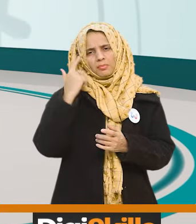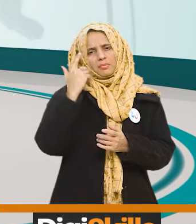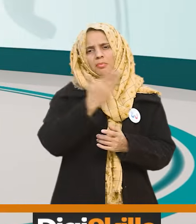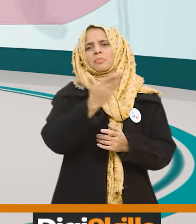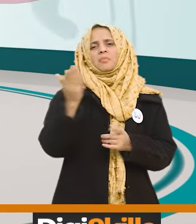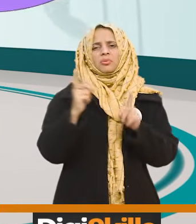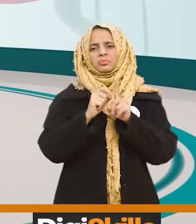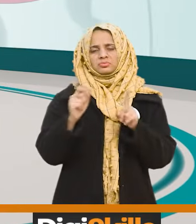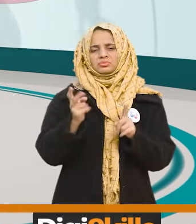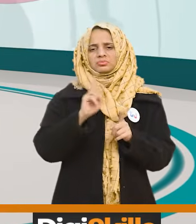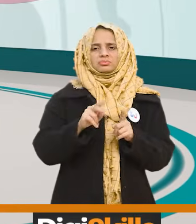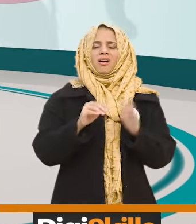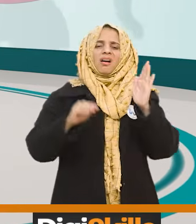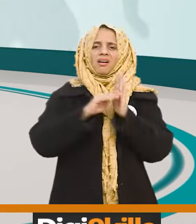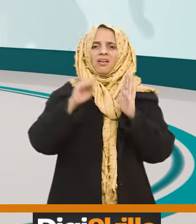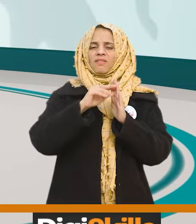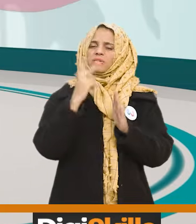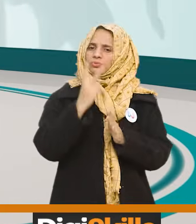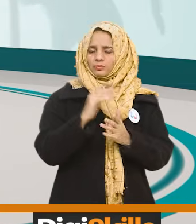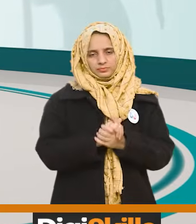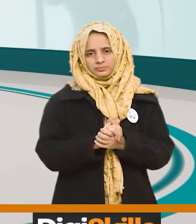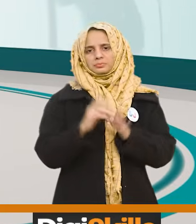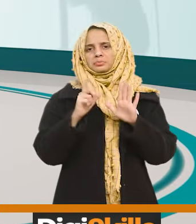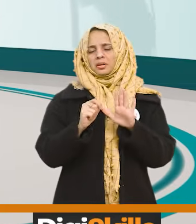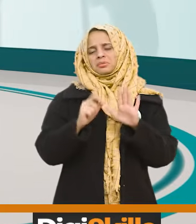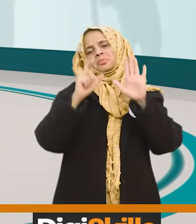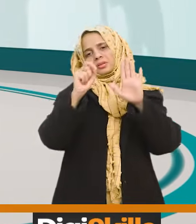usually, there are two milestones for a ‘$100’ project. ‘50%’, ‘50%’ each.